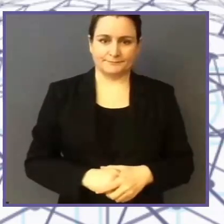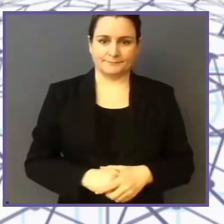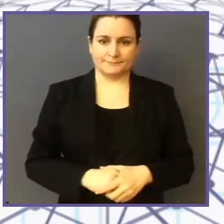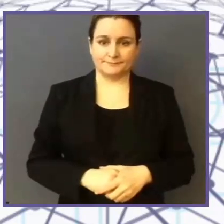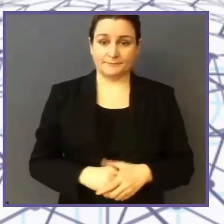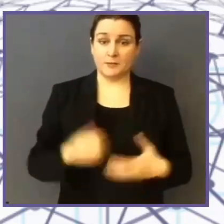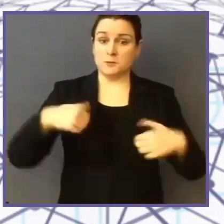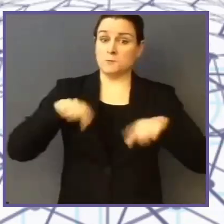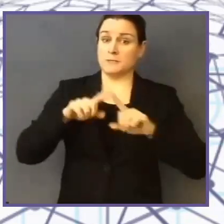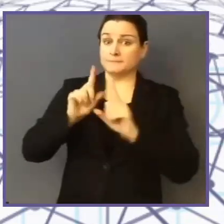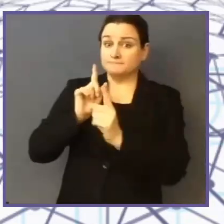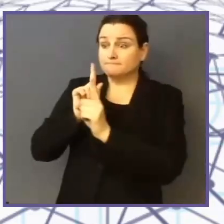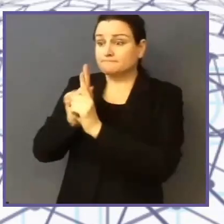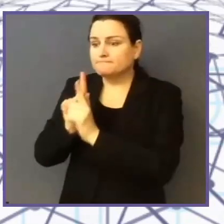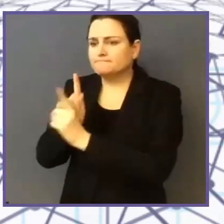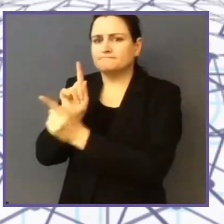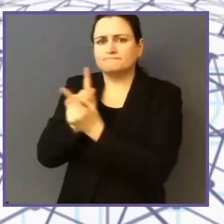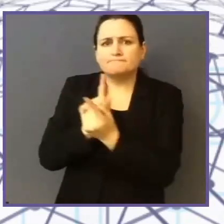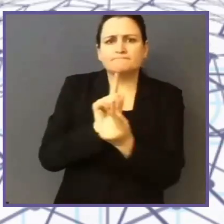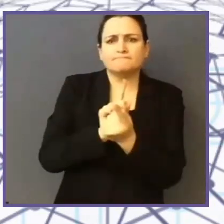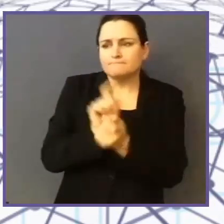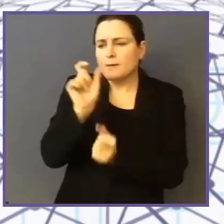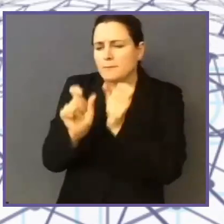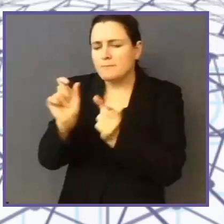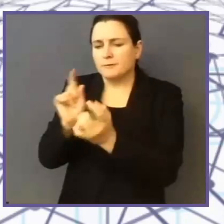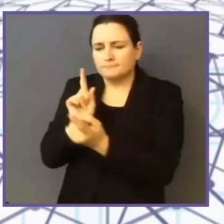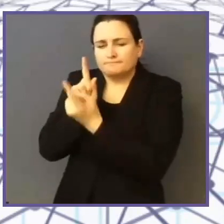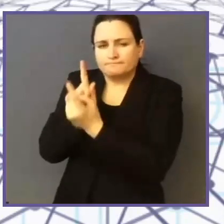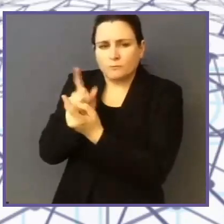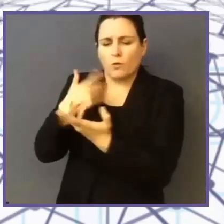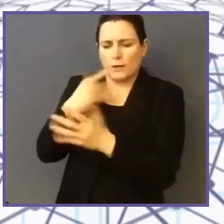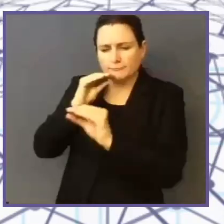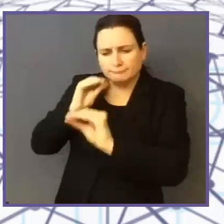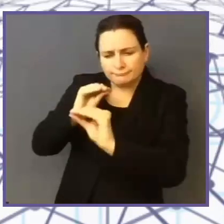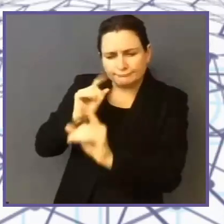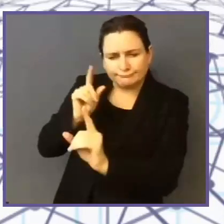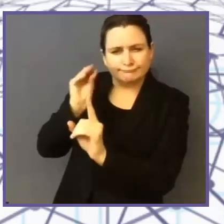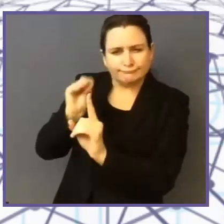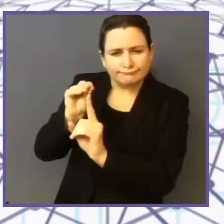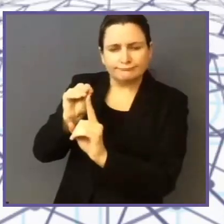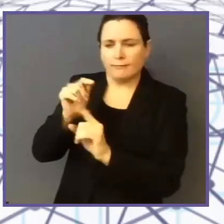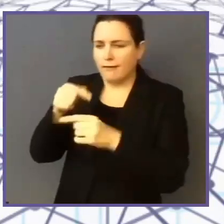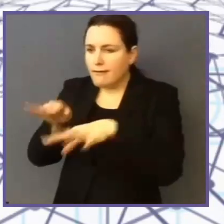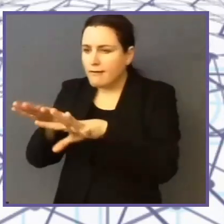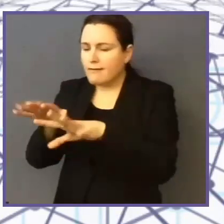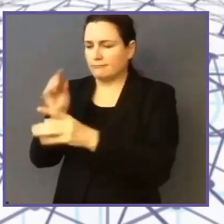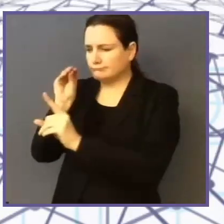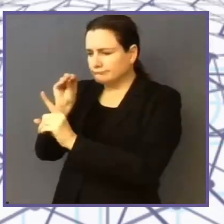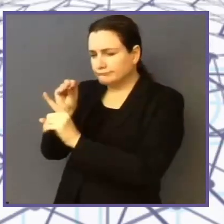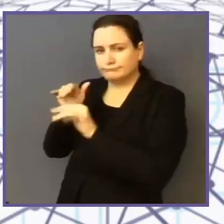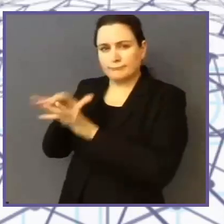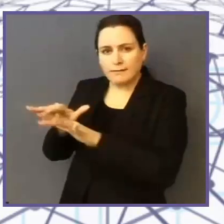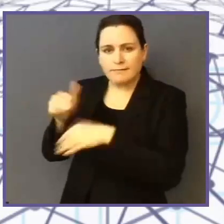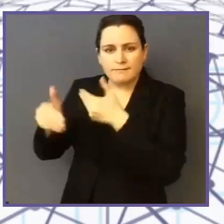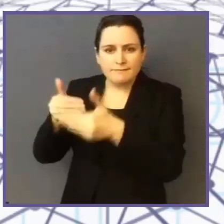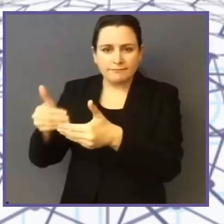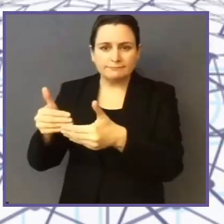course for OPVs and dissemination of relevant information, which is in development on the movement.